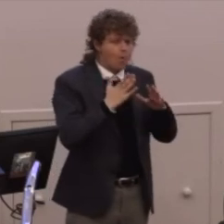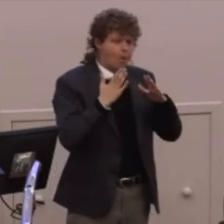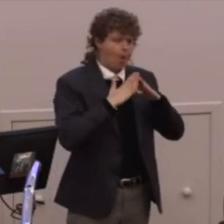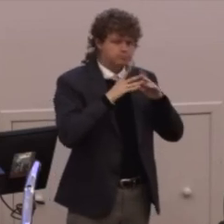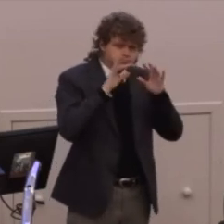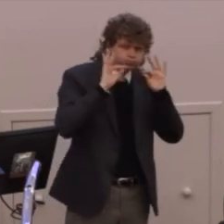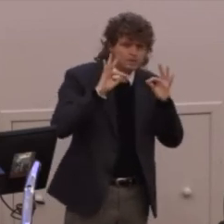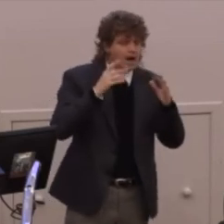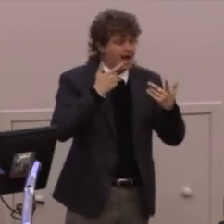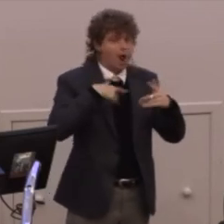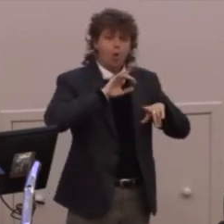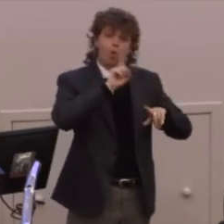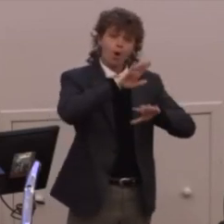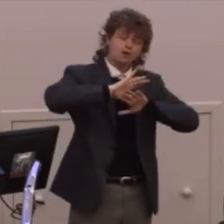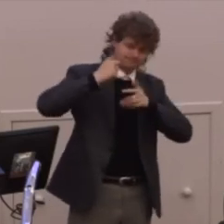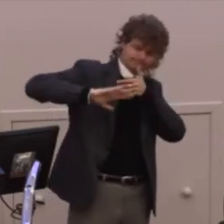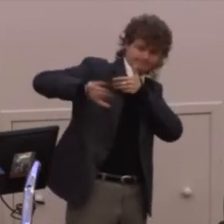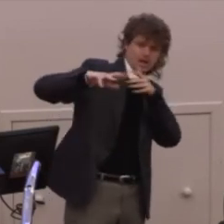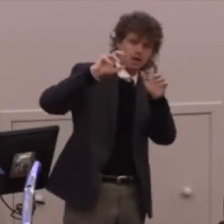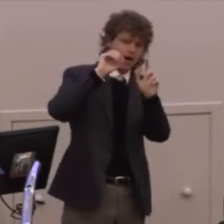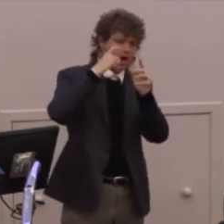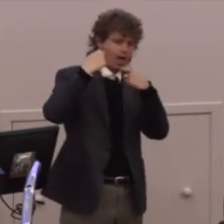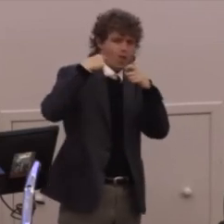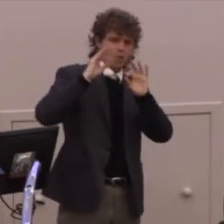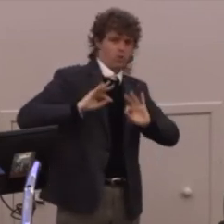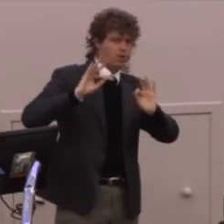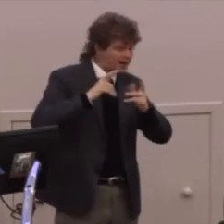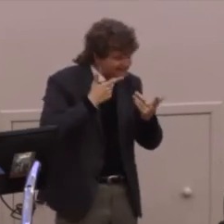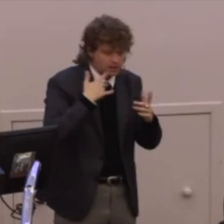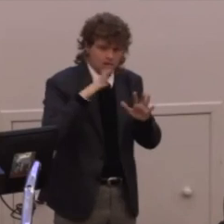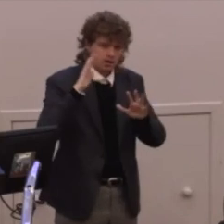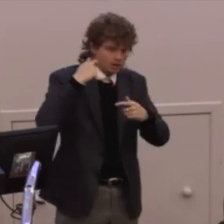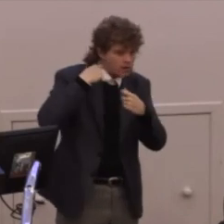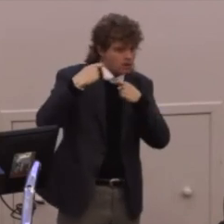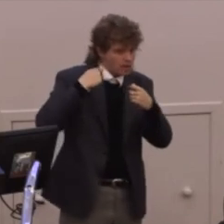People with disabilities also face similar issues where our caregivers and biological